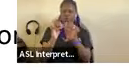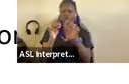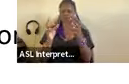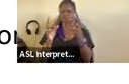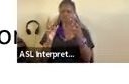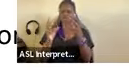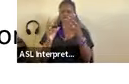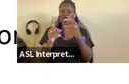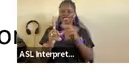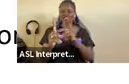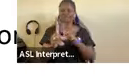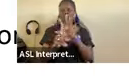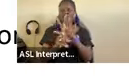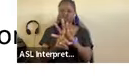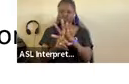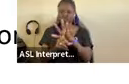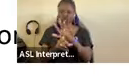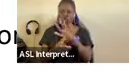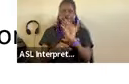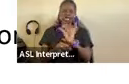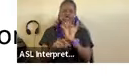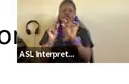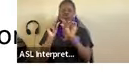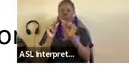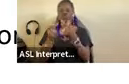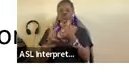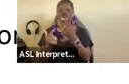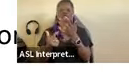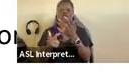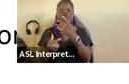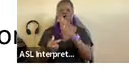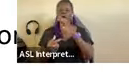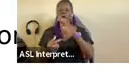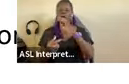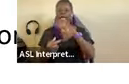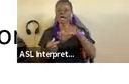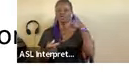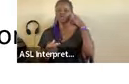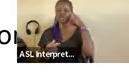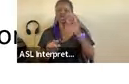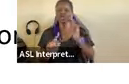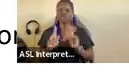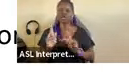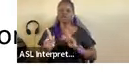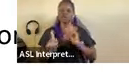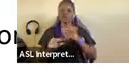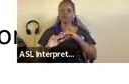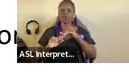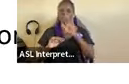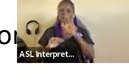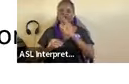Those groups include the elderly. People above 60 65 tend to do more poorly